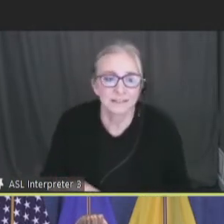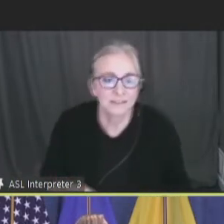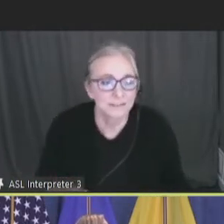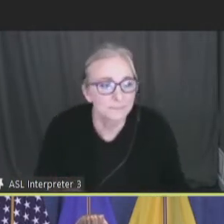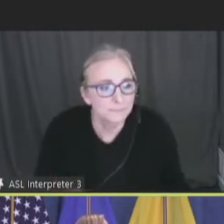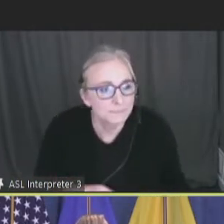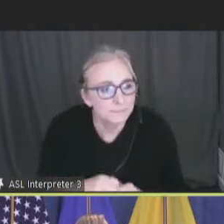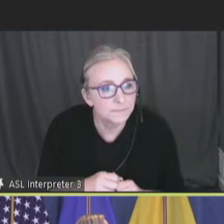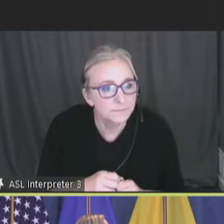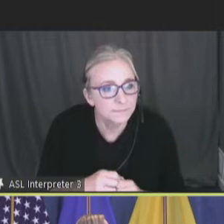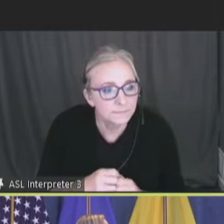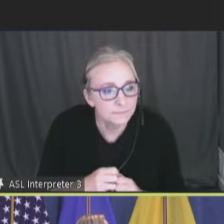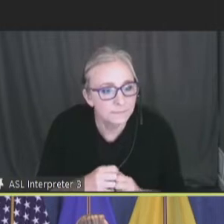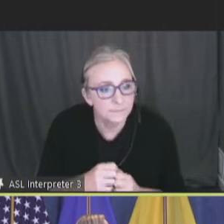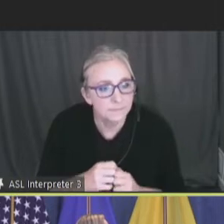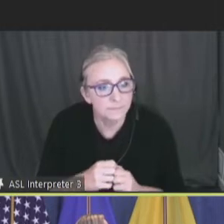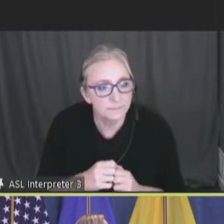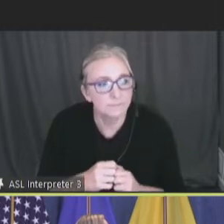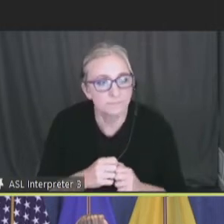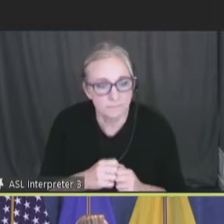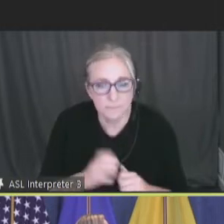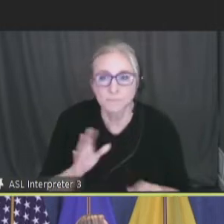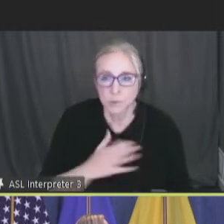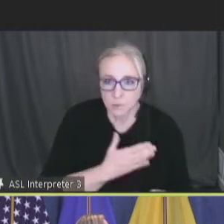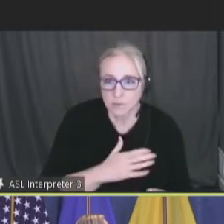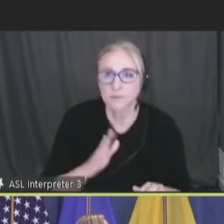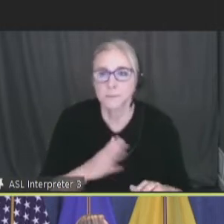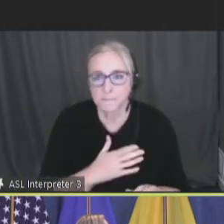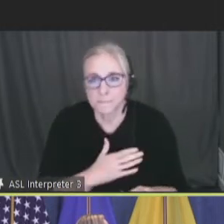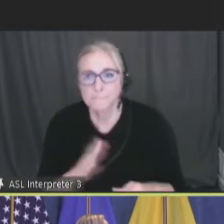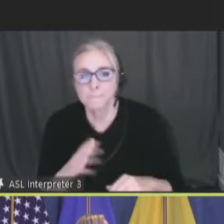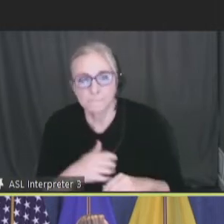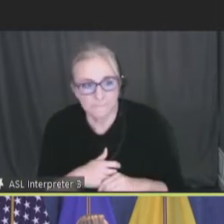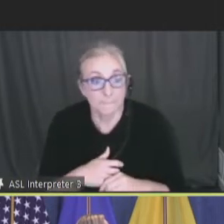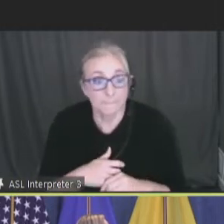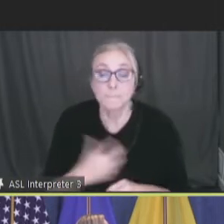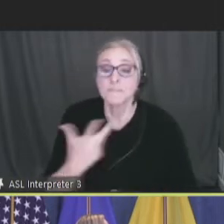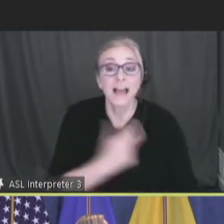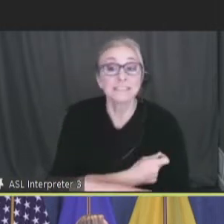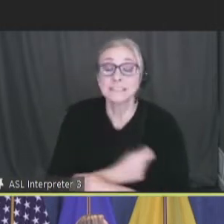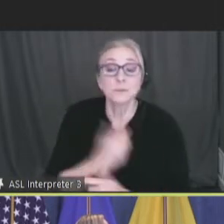Female Speaker: The vaccine for me meant my kids get to go